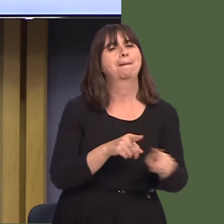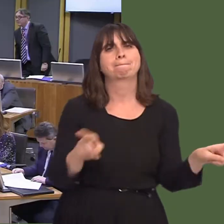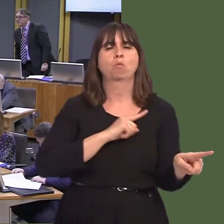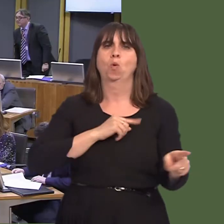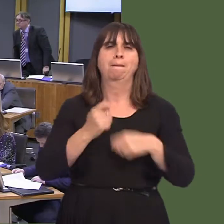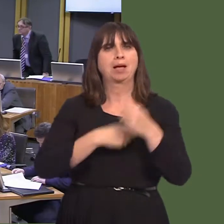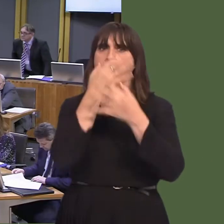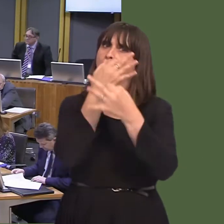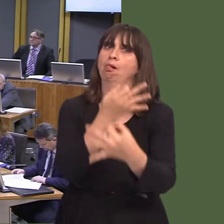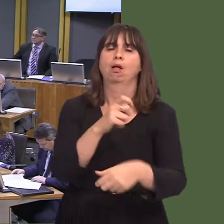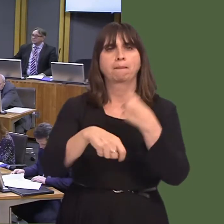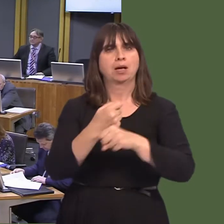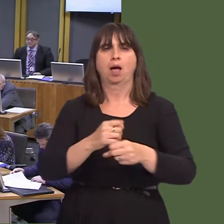Carwyn Jones AM: I agree.